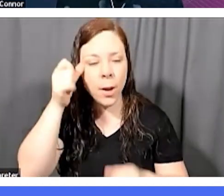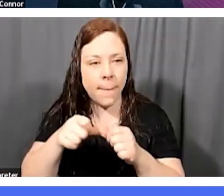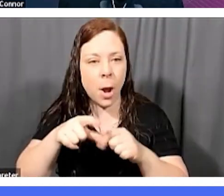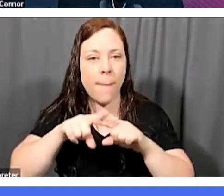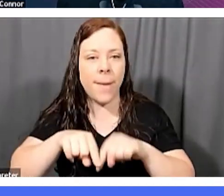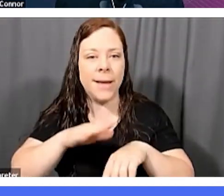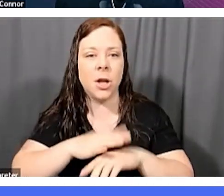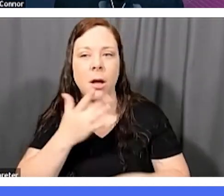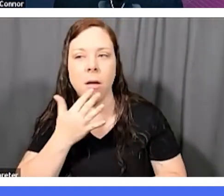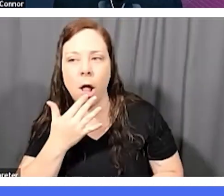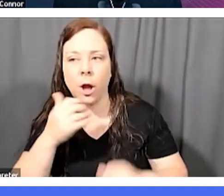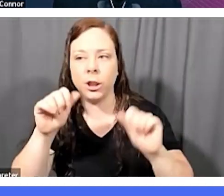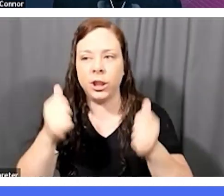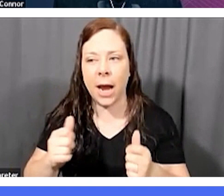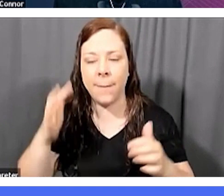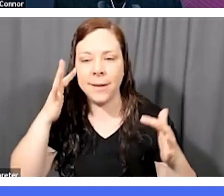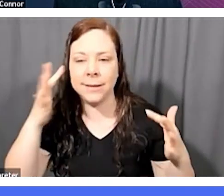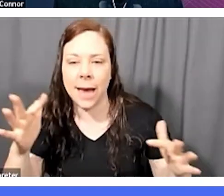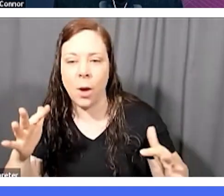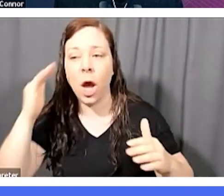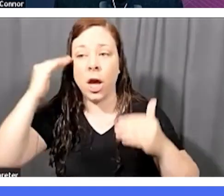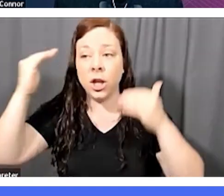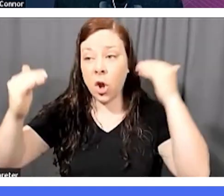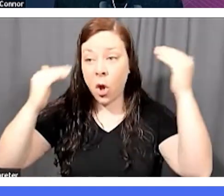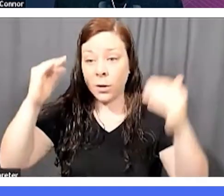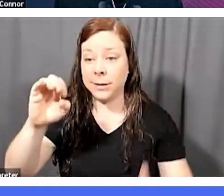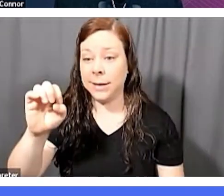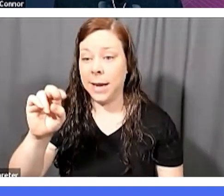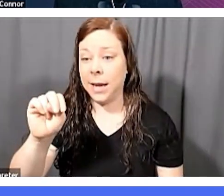Adults think about encoding based on the semantics.